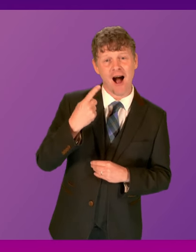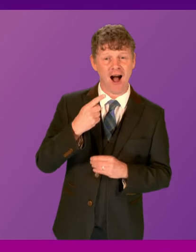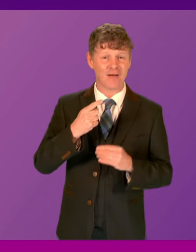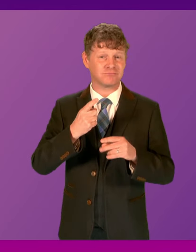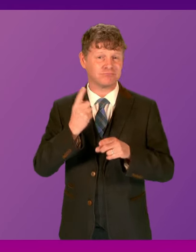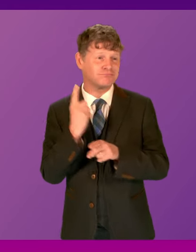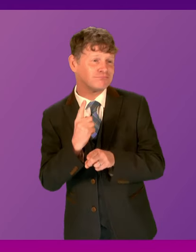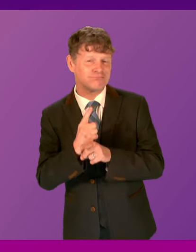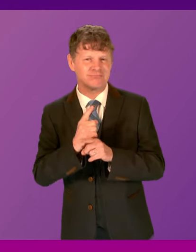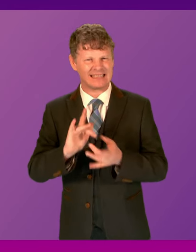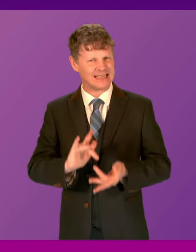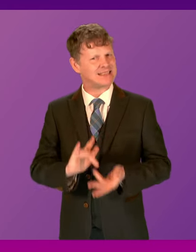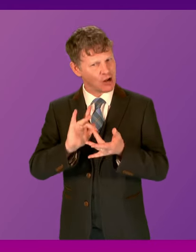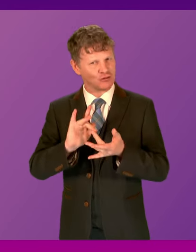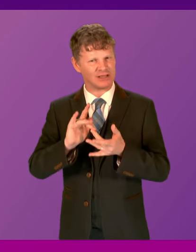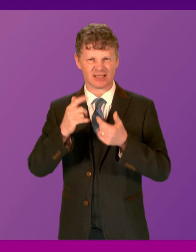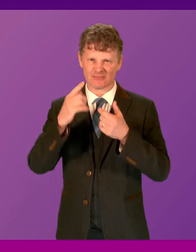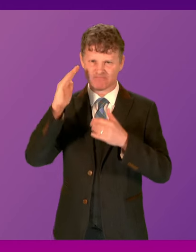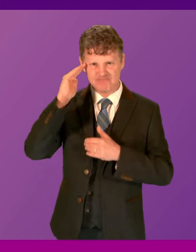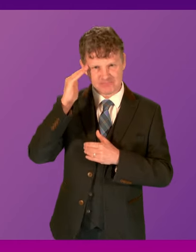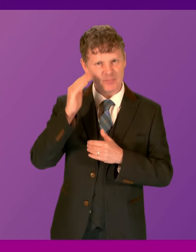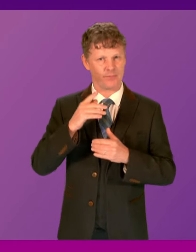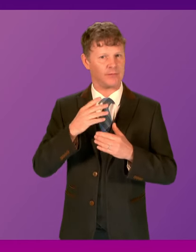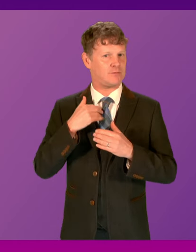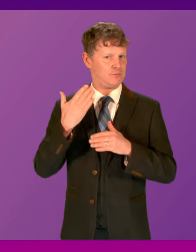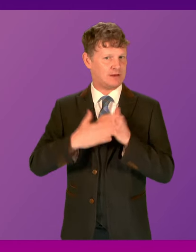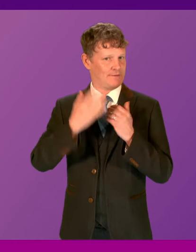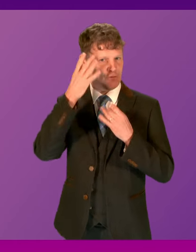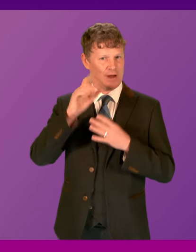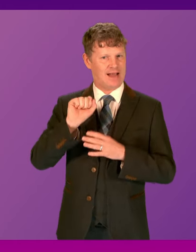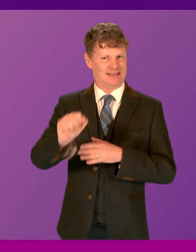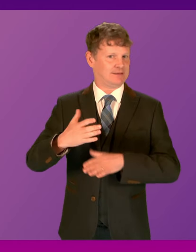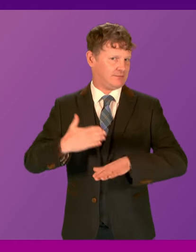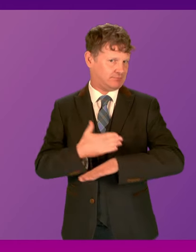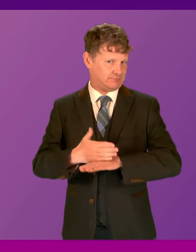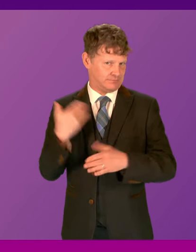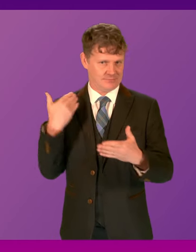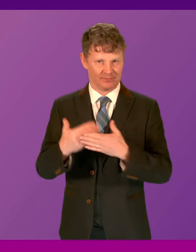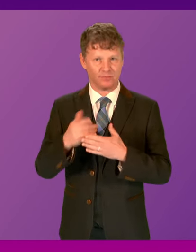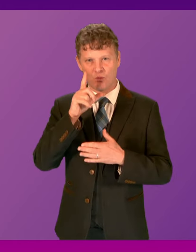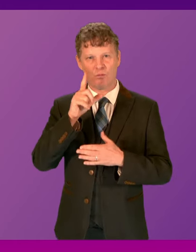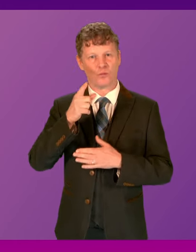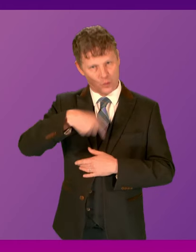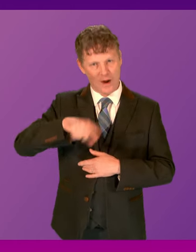but we will never forget his testimony. I believe that we can all commit to ensuring that his